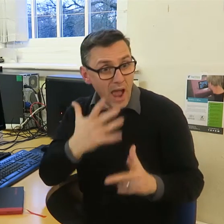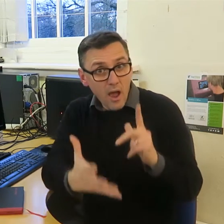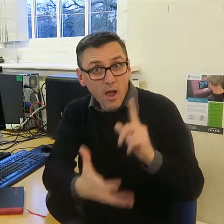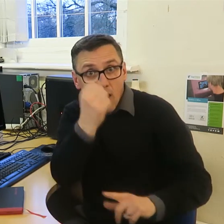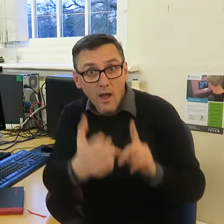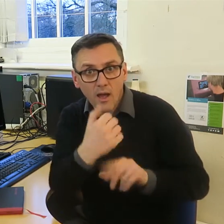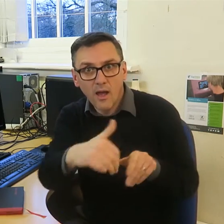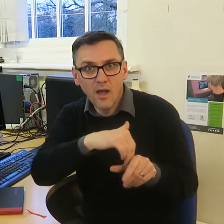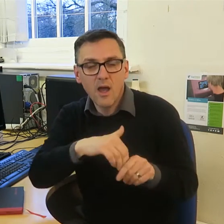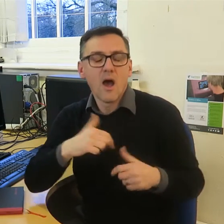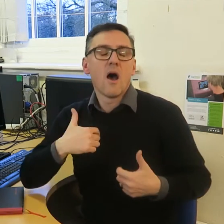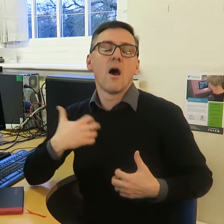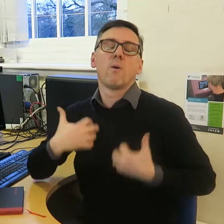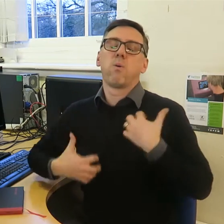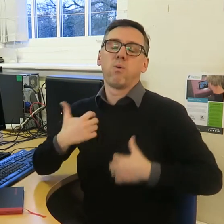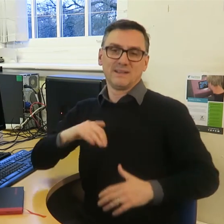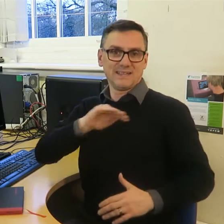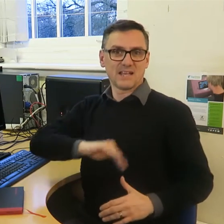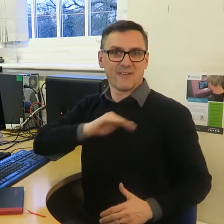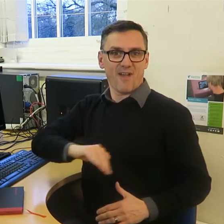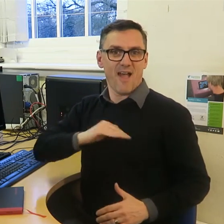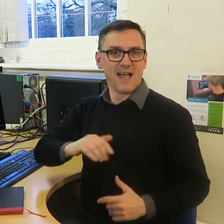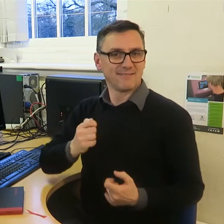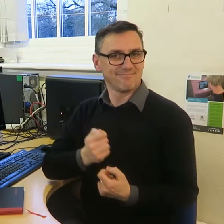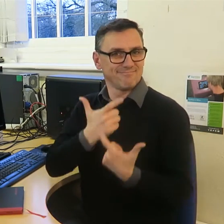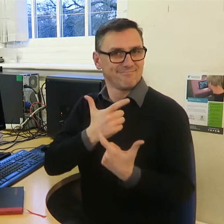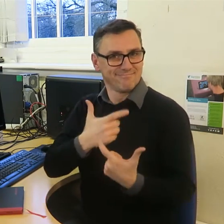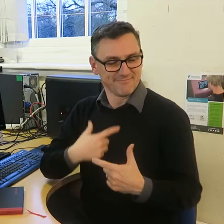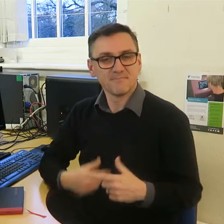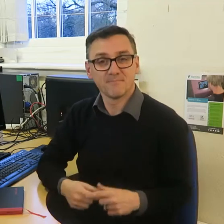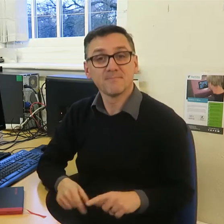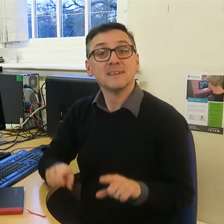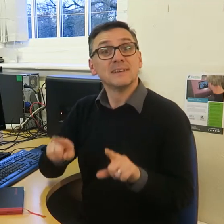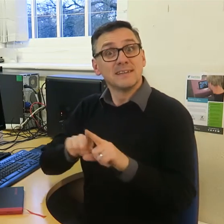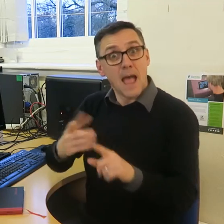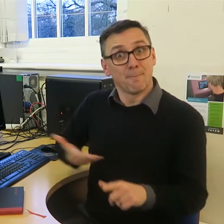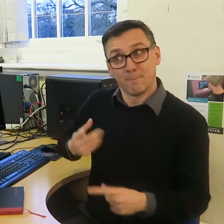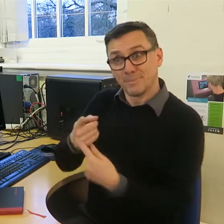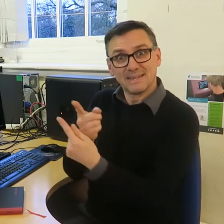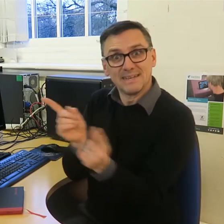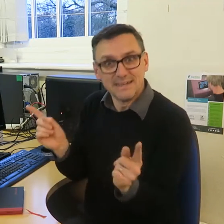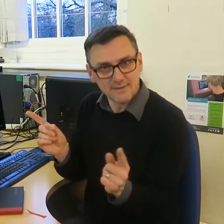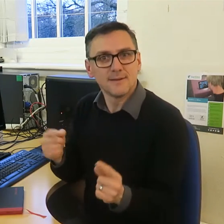by getting new customer contracts and I experience a real level of job satisfaction when this happens.